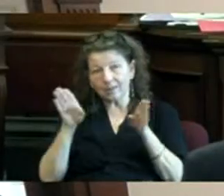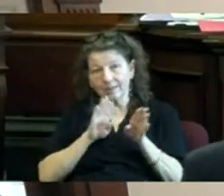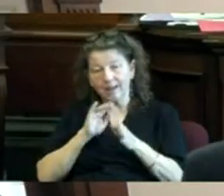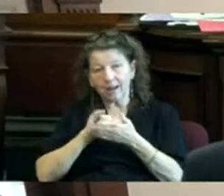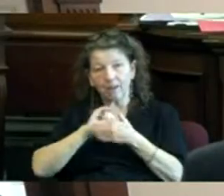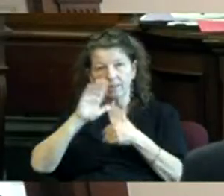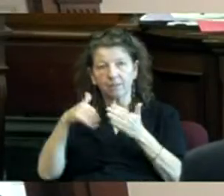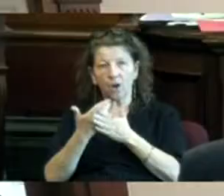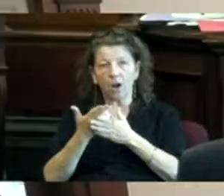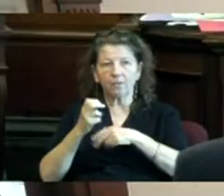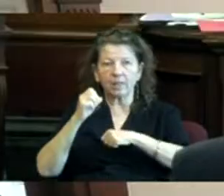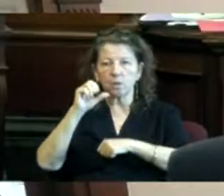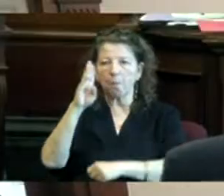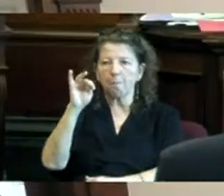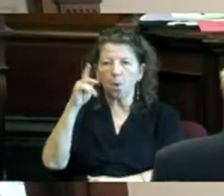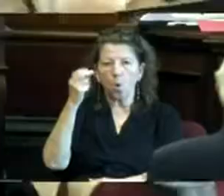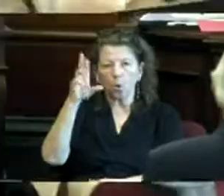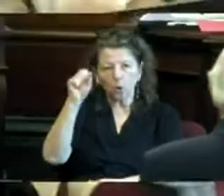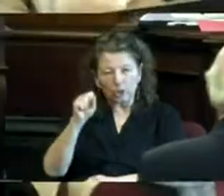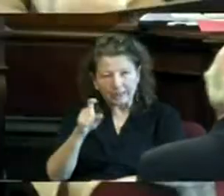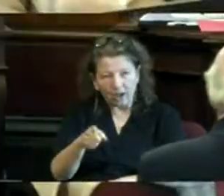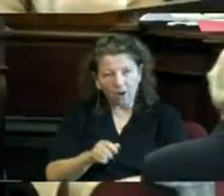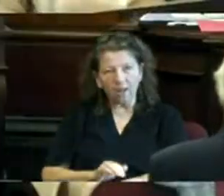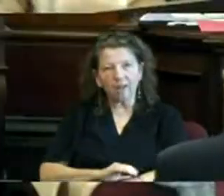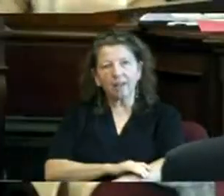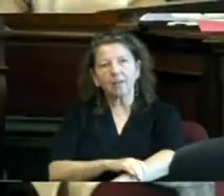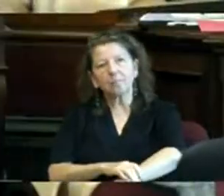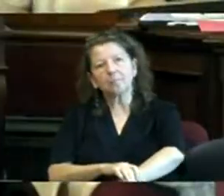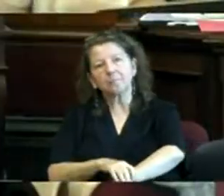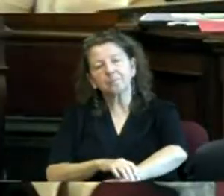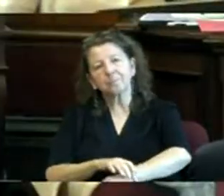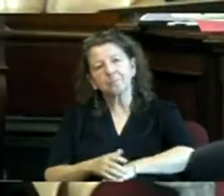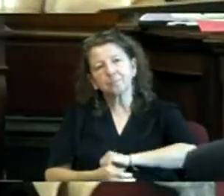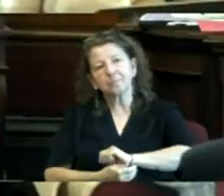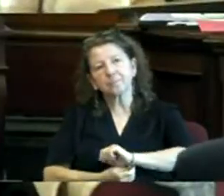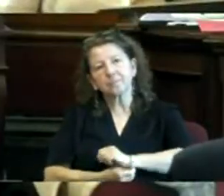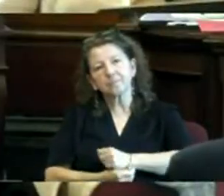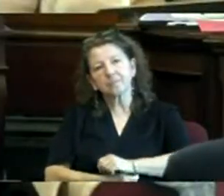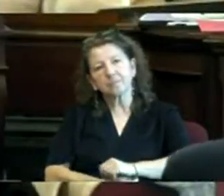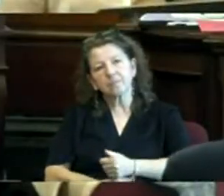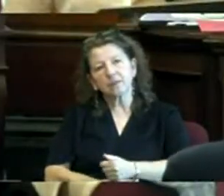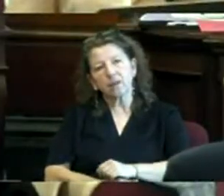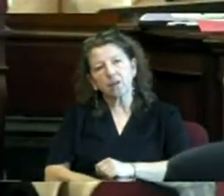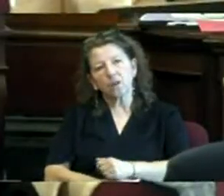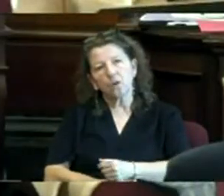is there a plan to do something with around the exterior, as